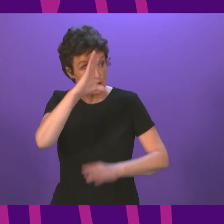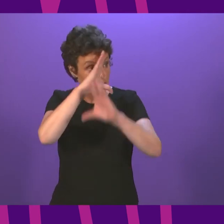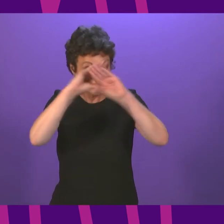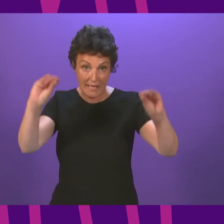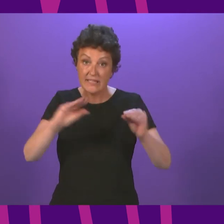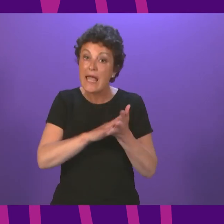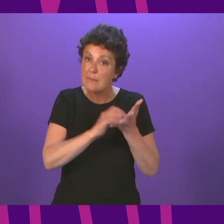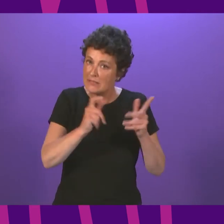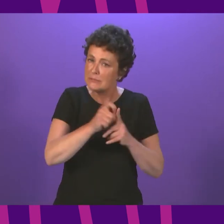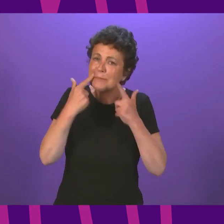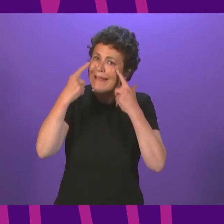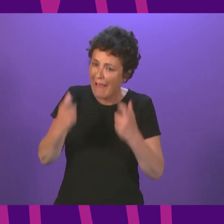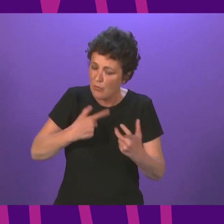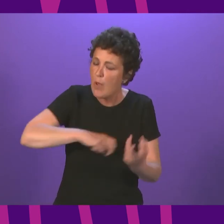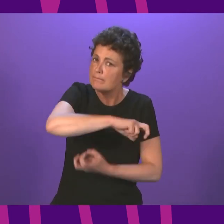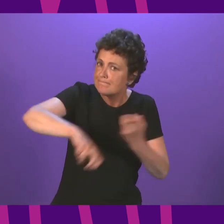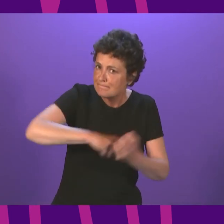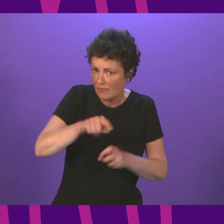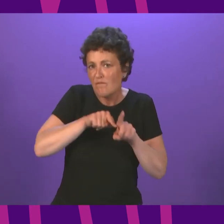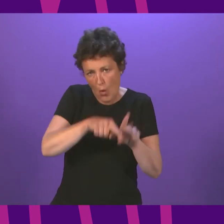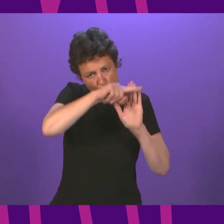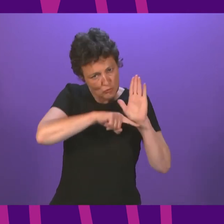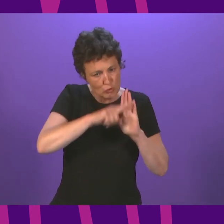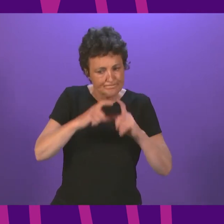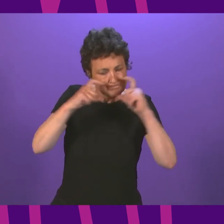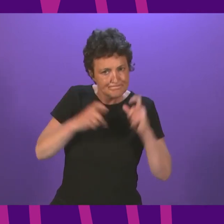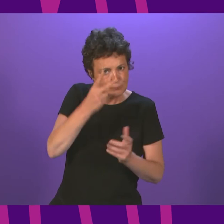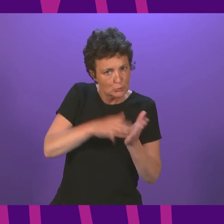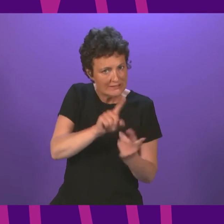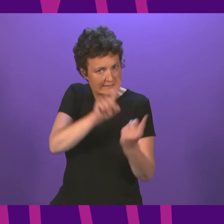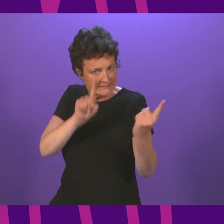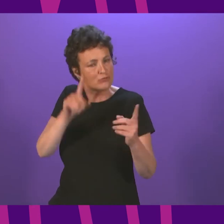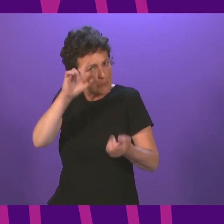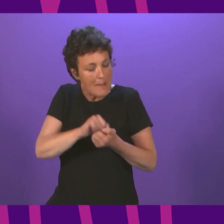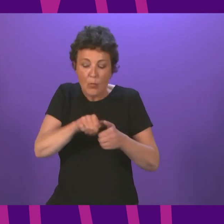way to ensure that necessary adjustments can remain in place beyond 30 September. The debate